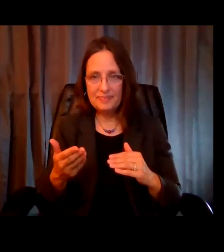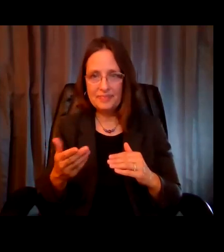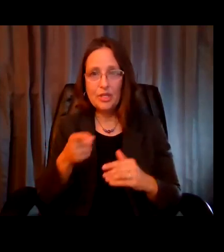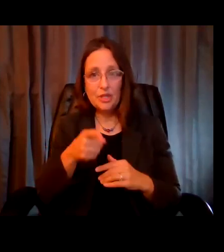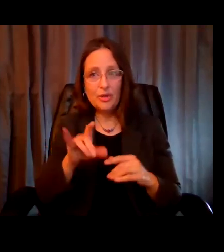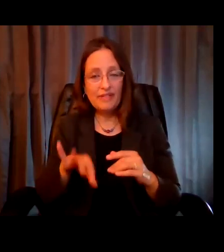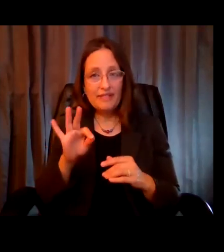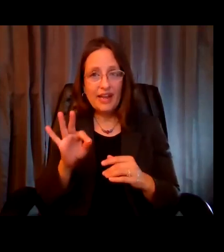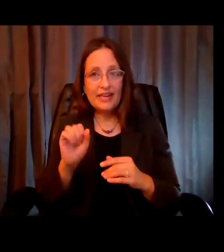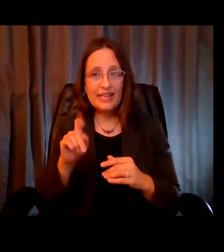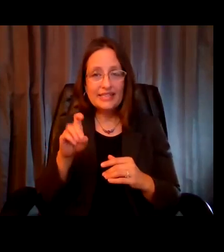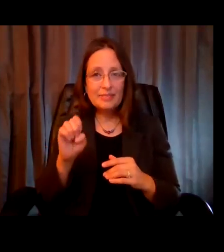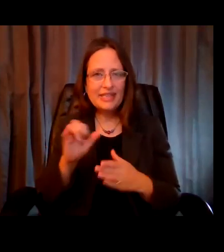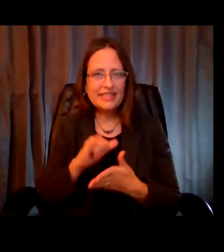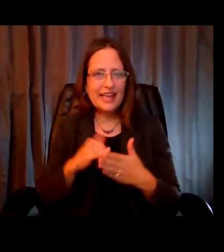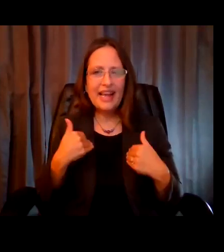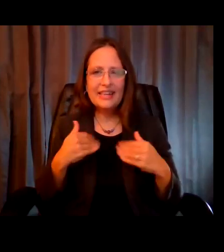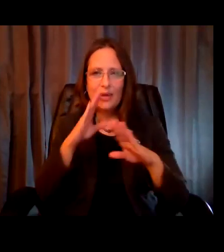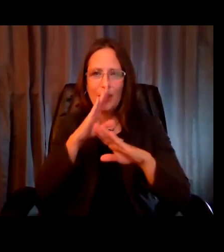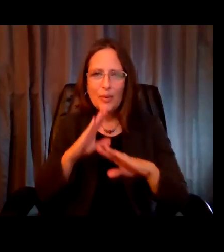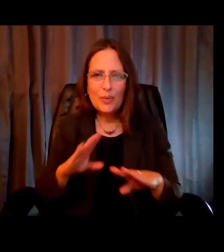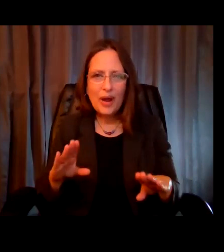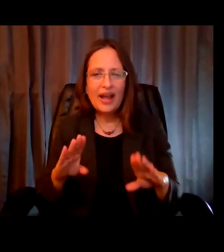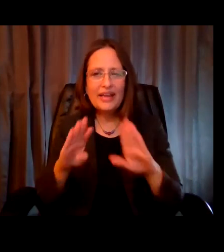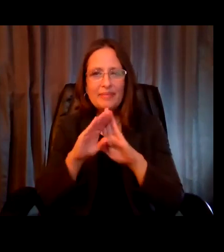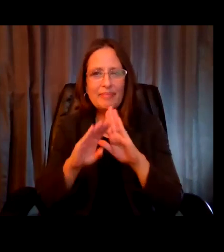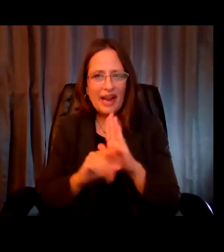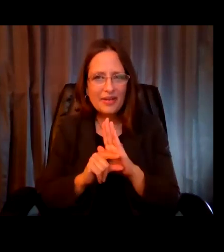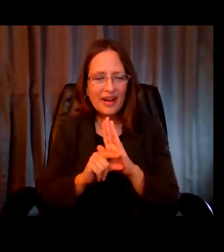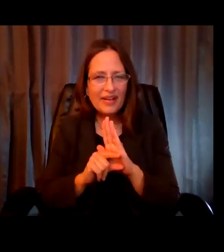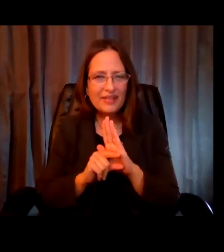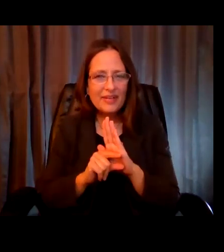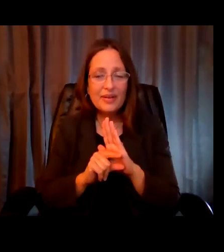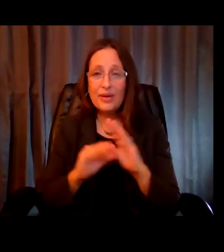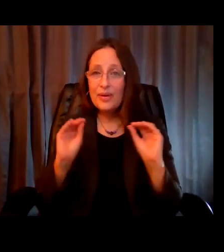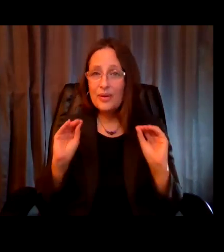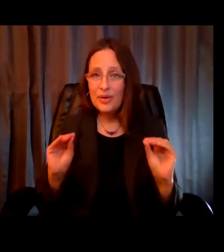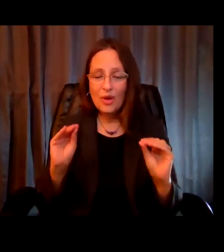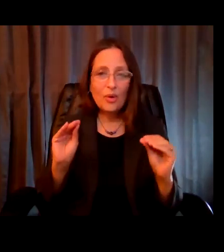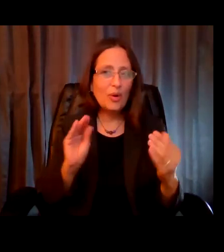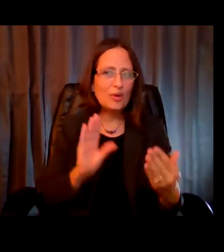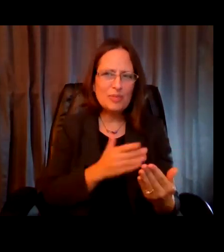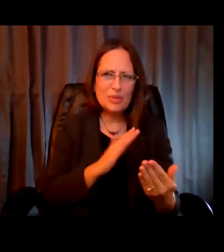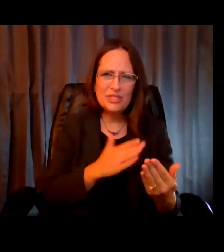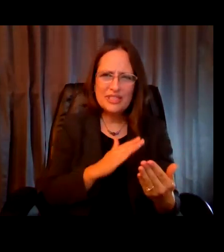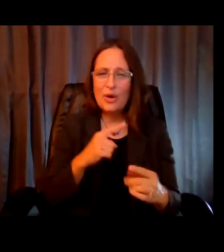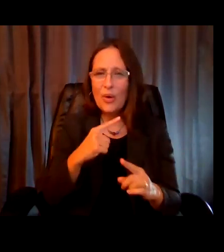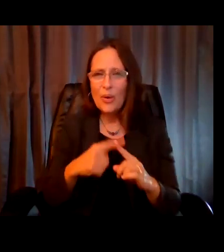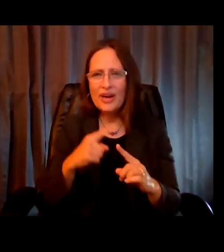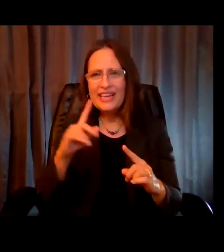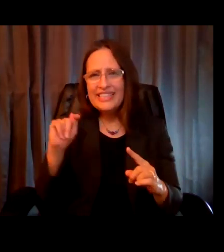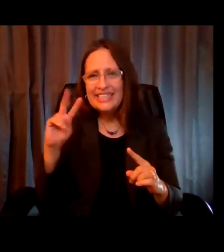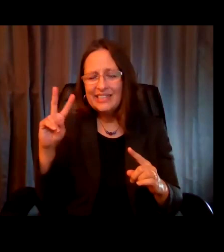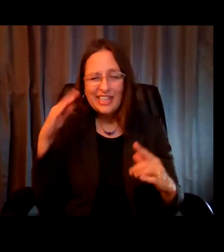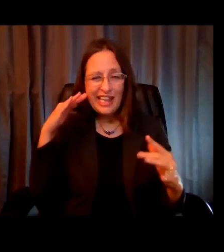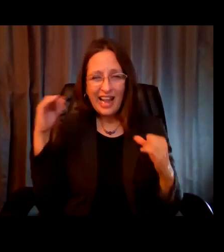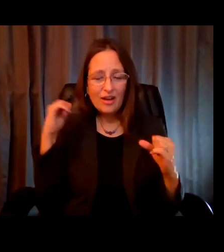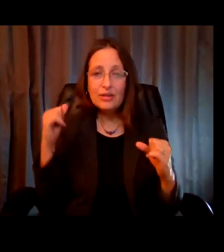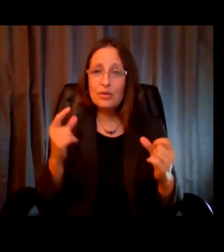will two examples of how I apply a lot of the recommendations and framework to recent